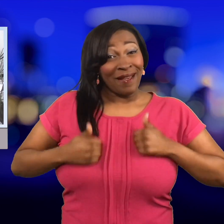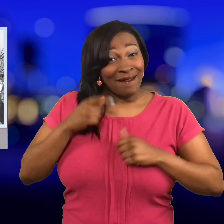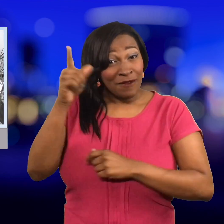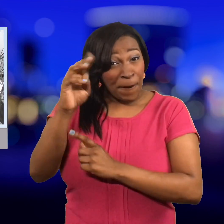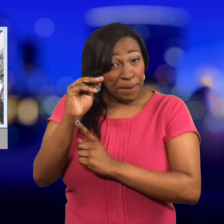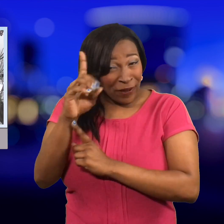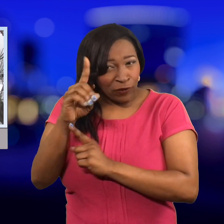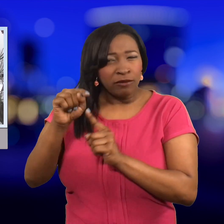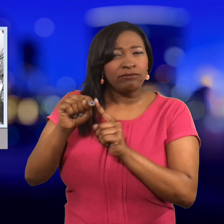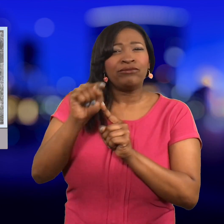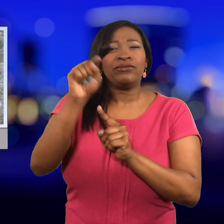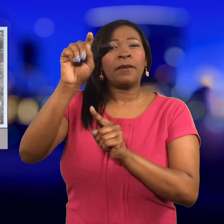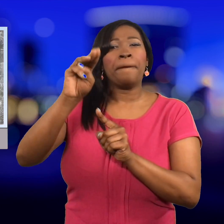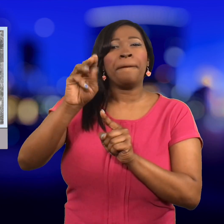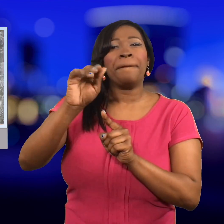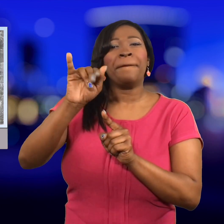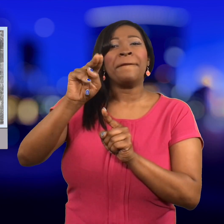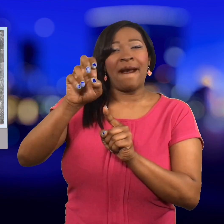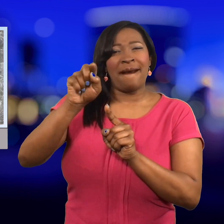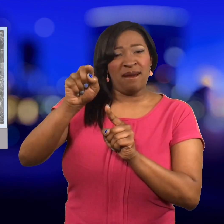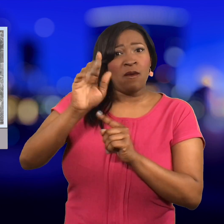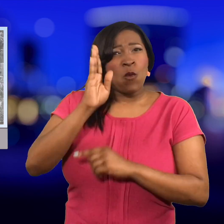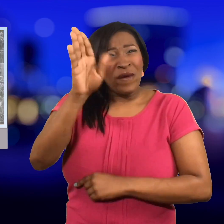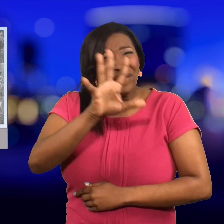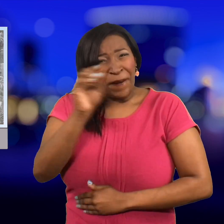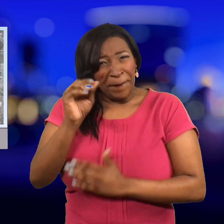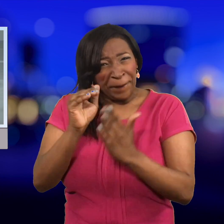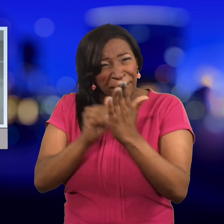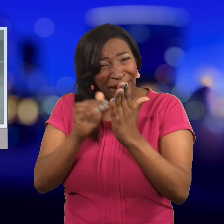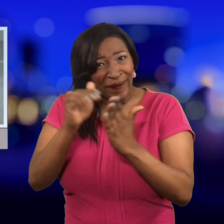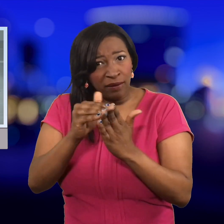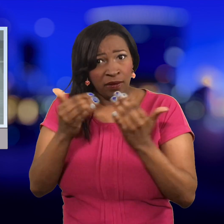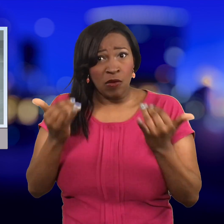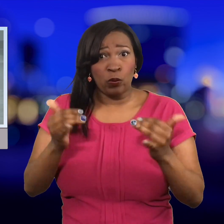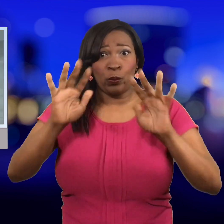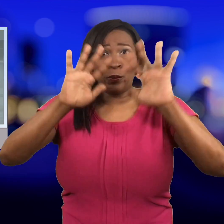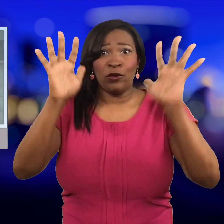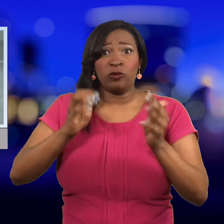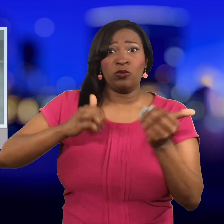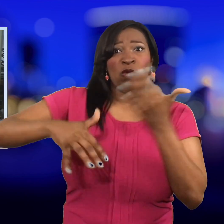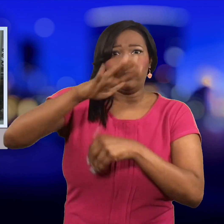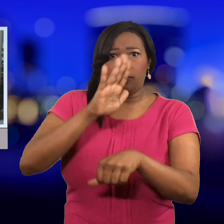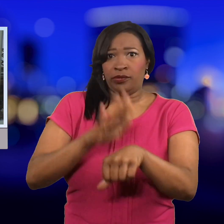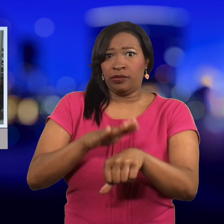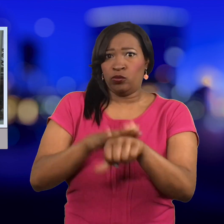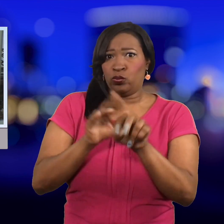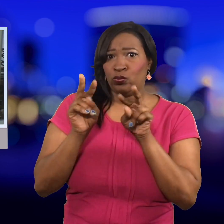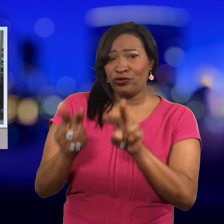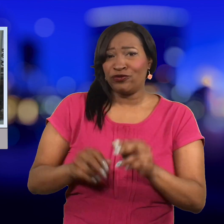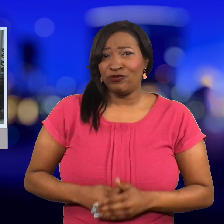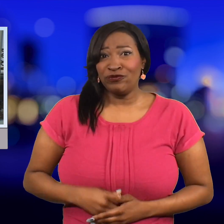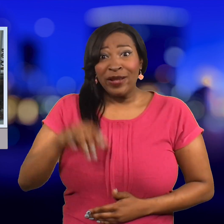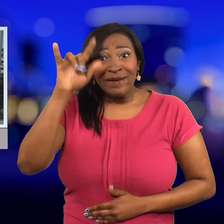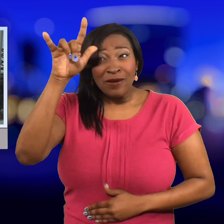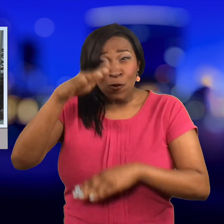More than 50 million people from Maryland to Maine are under winter storm warnings and watches.